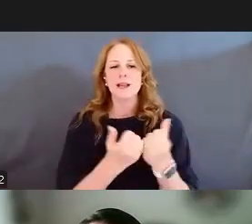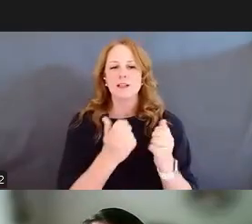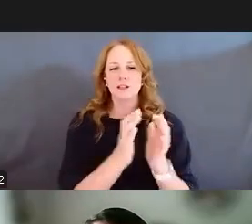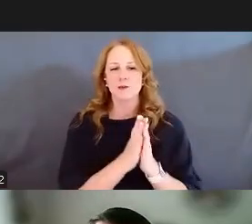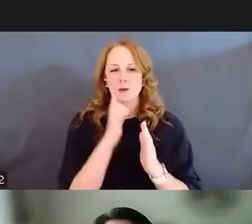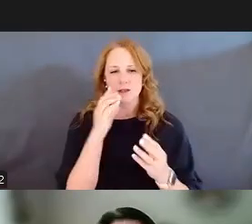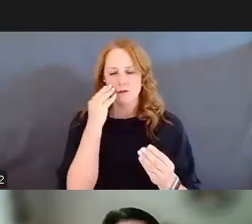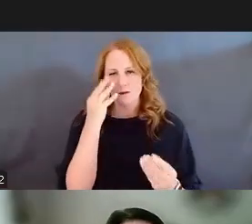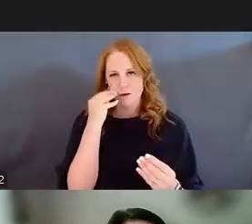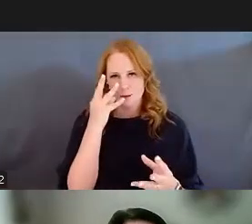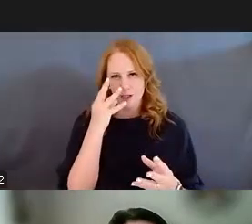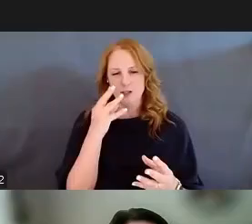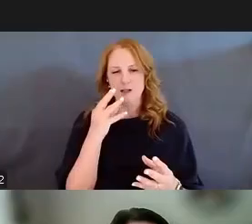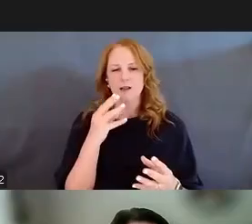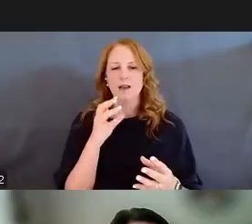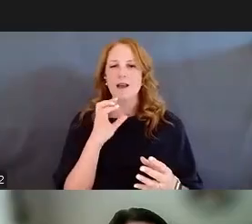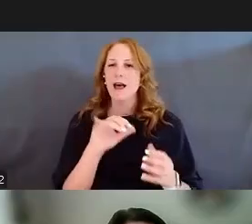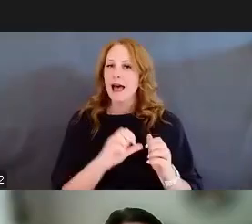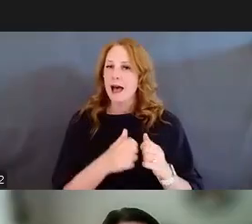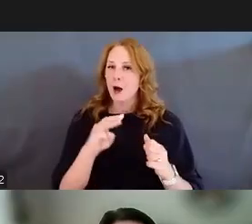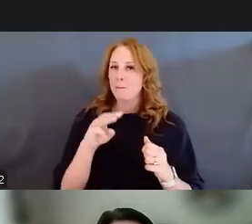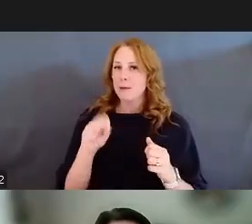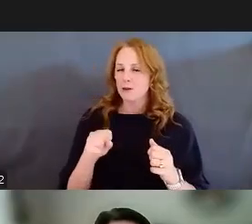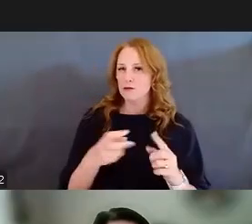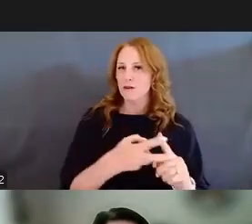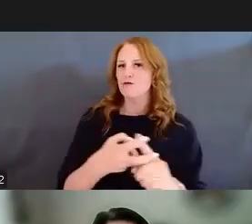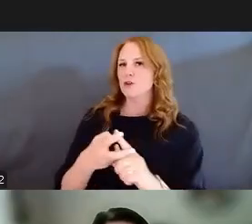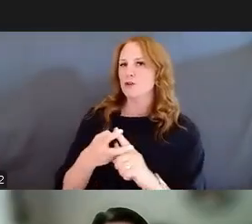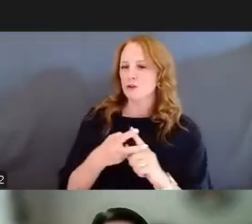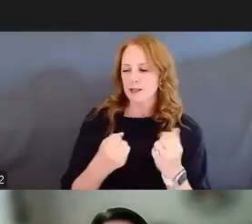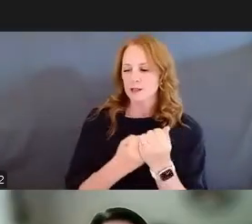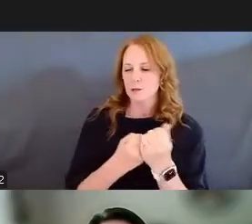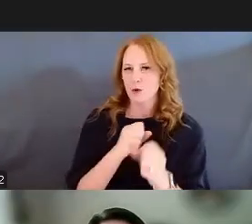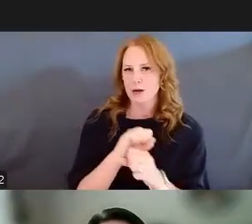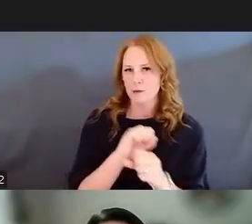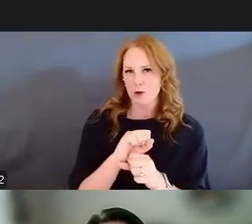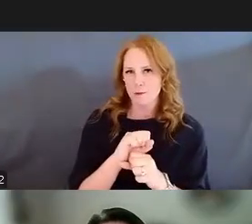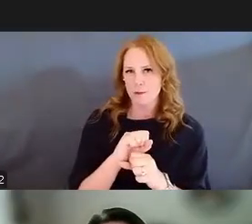information. This was the way in which Microsoft recruited supported employment entities to be a